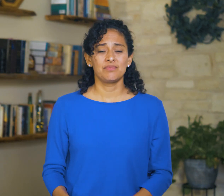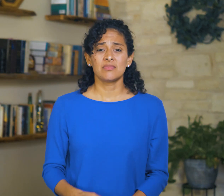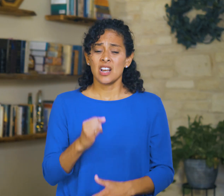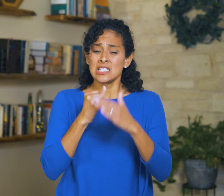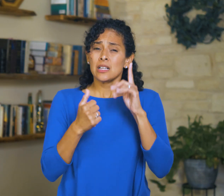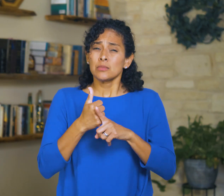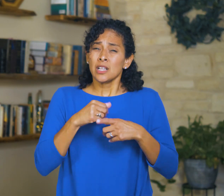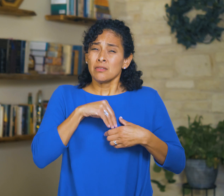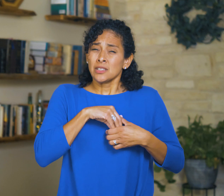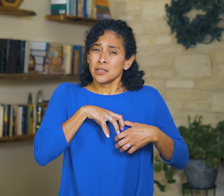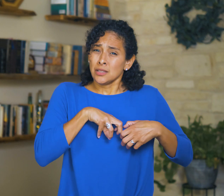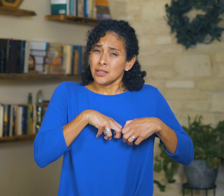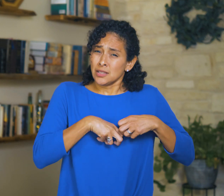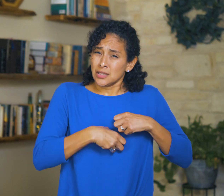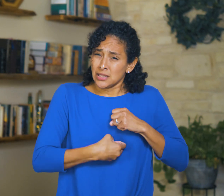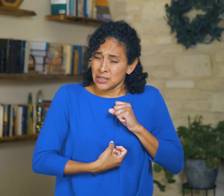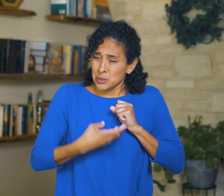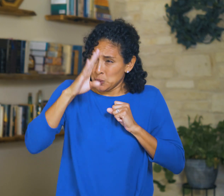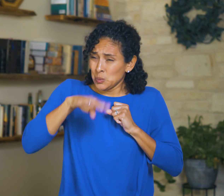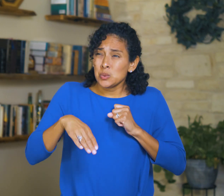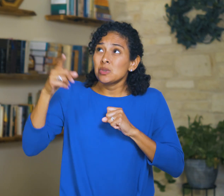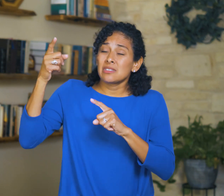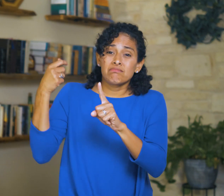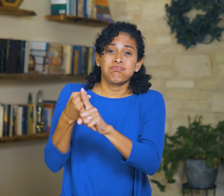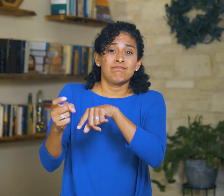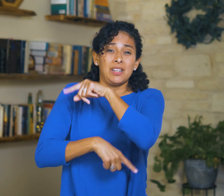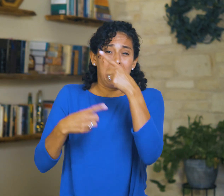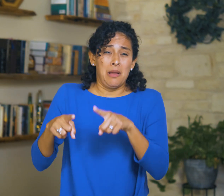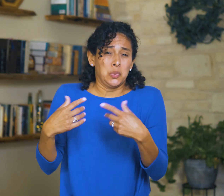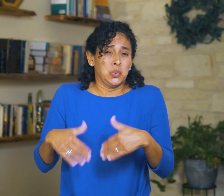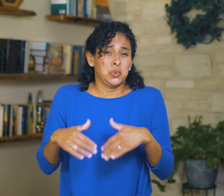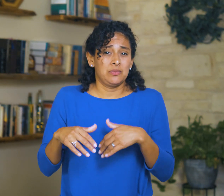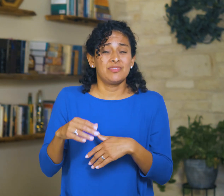He’s crushed by what will happen to them.